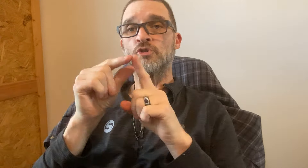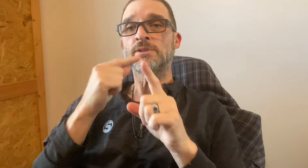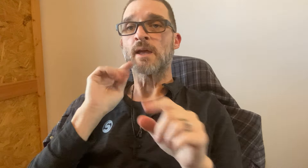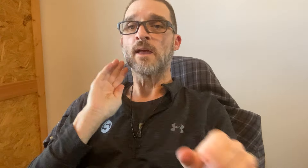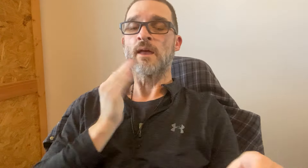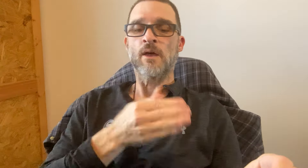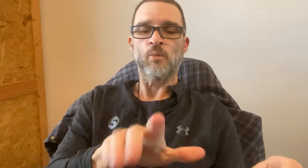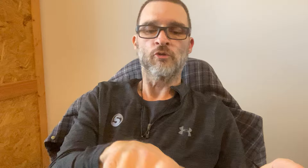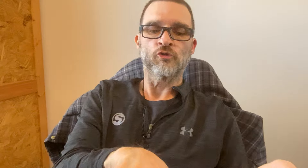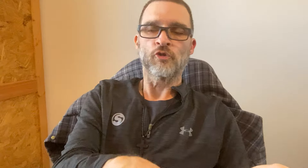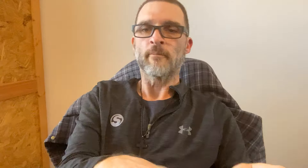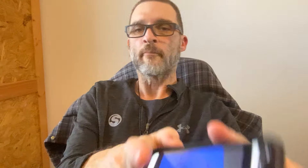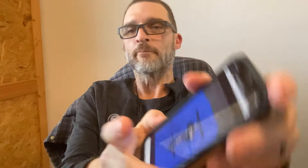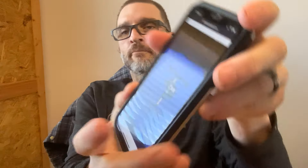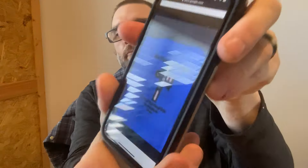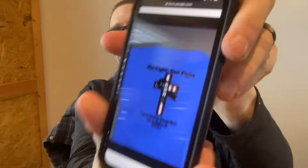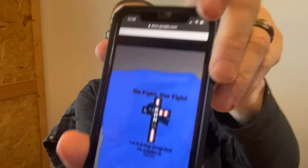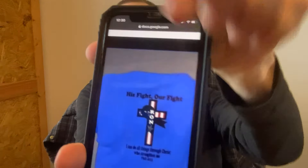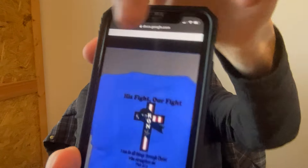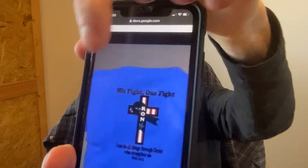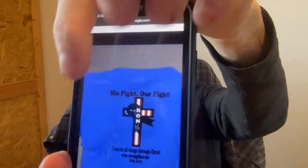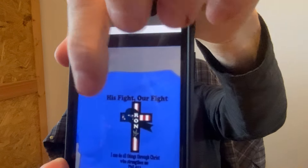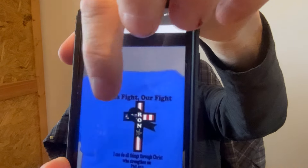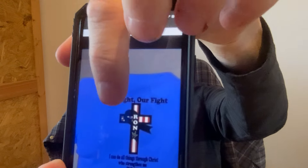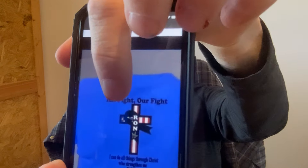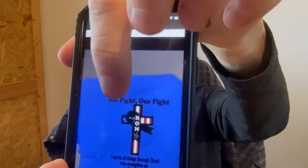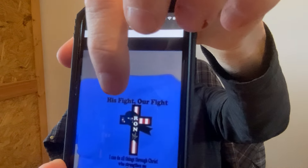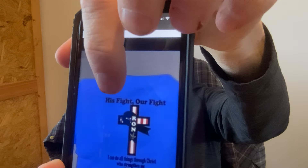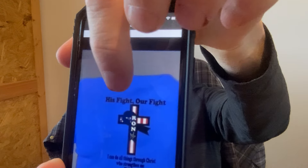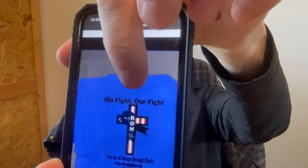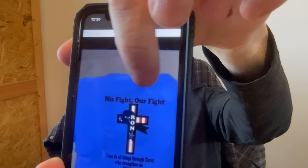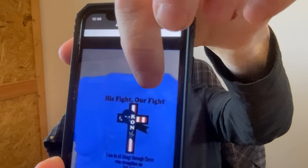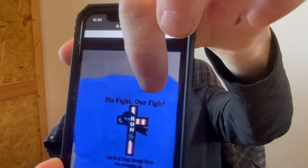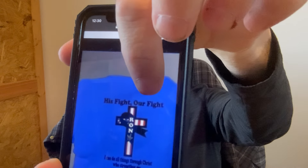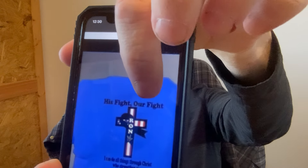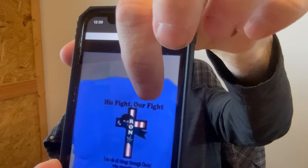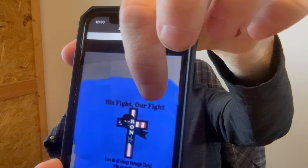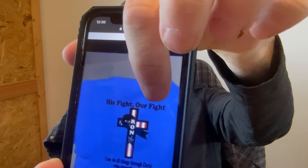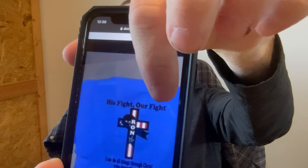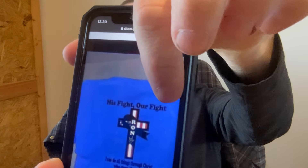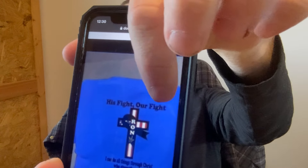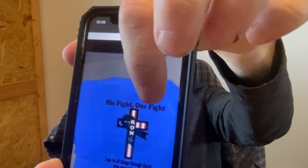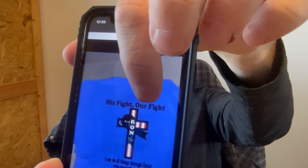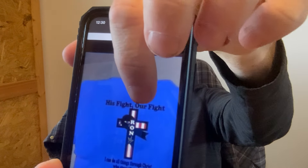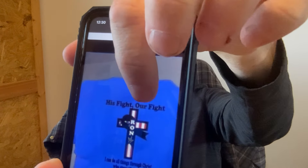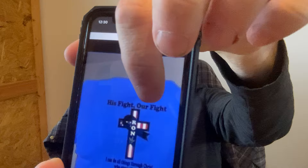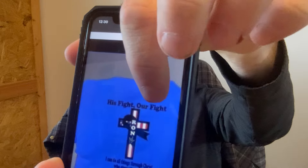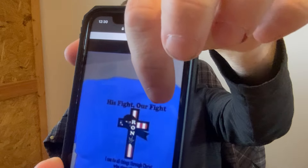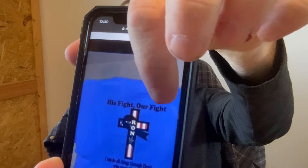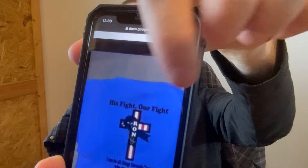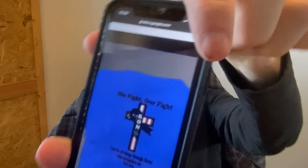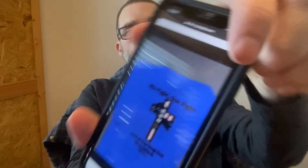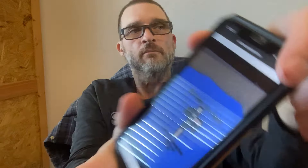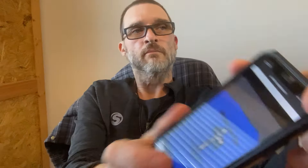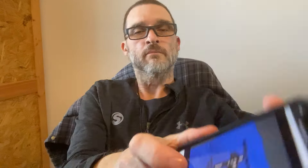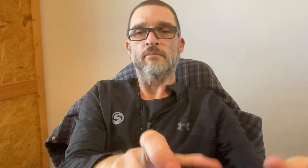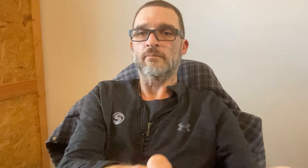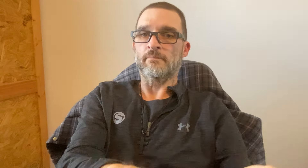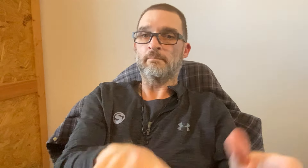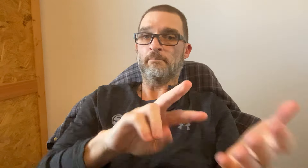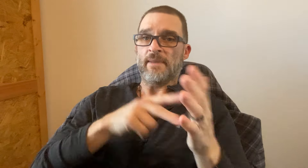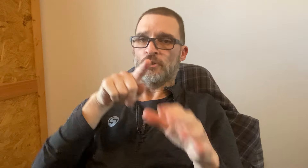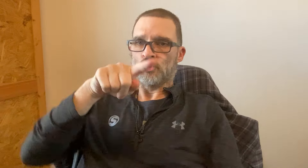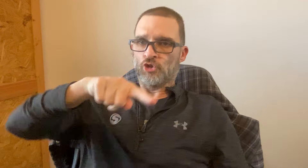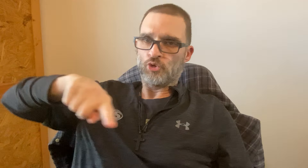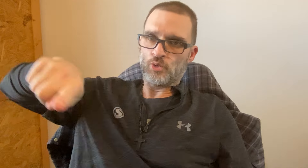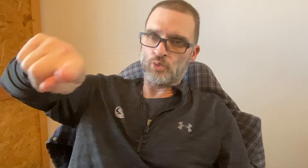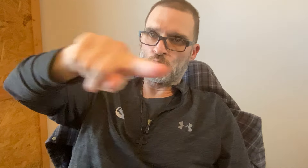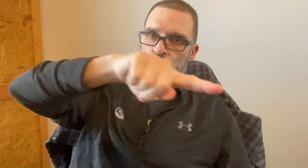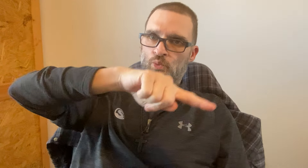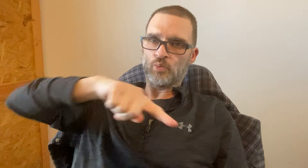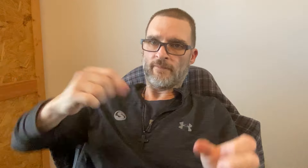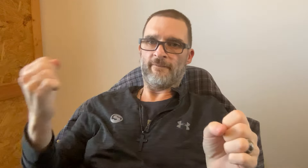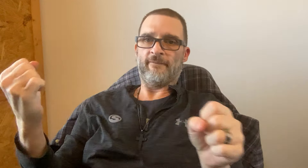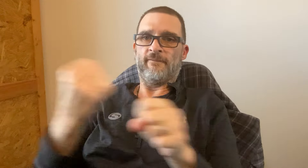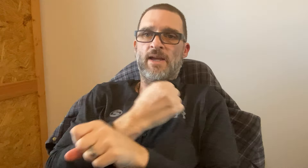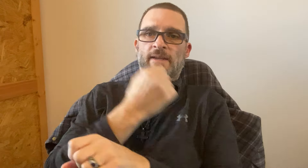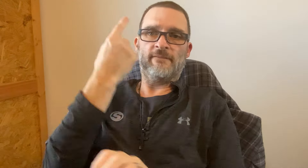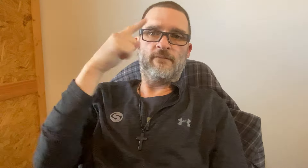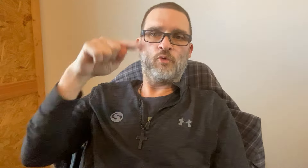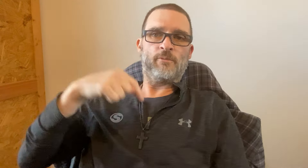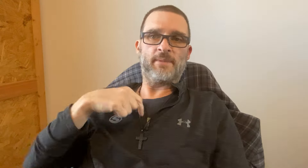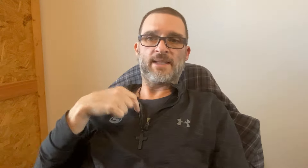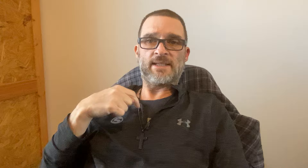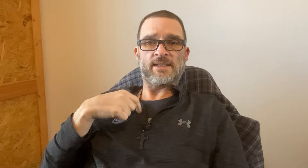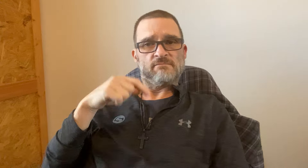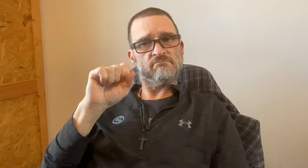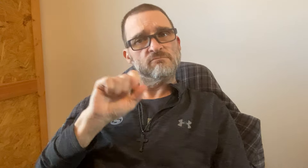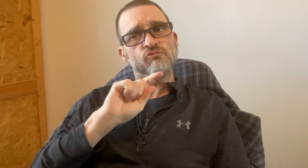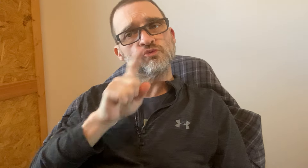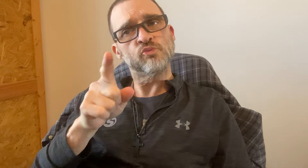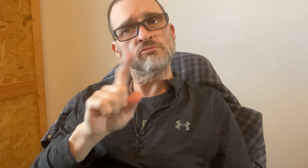2nd word says Our -- it means YOU -- fight for me.